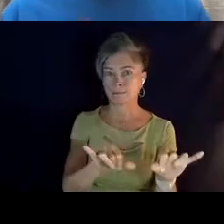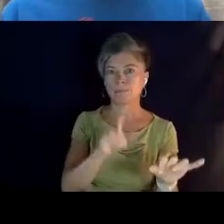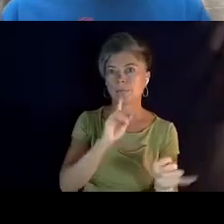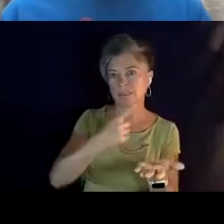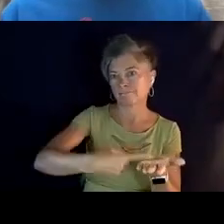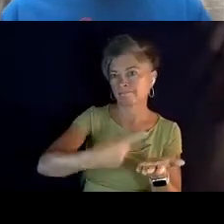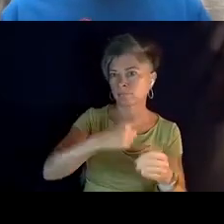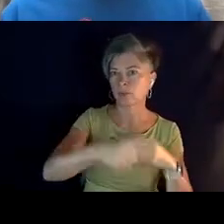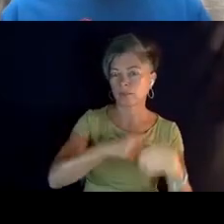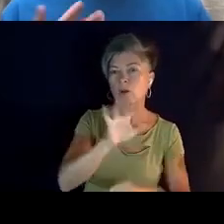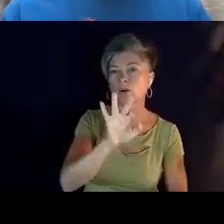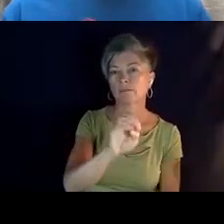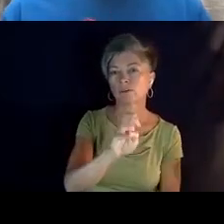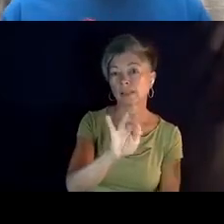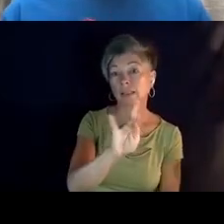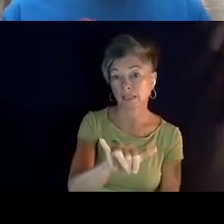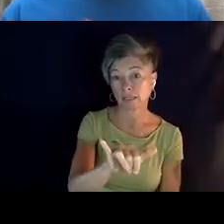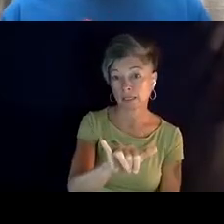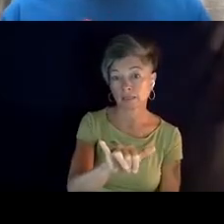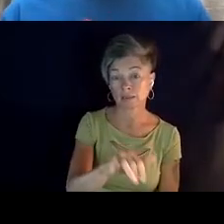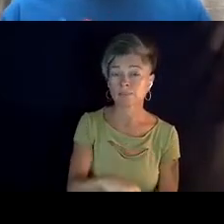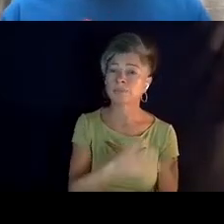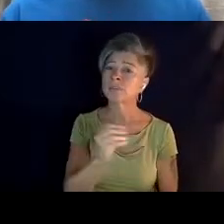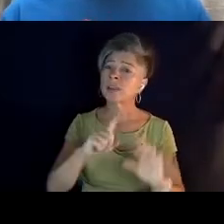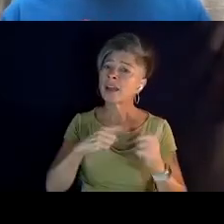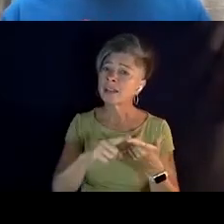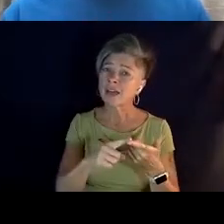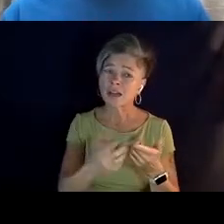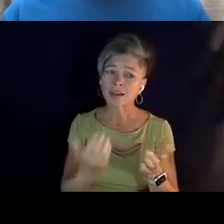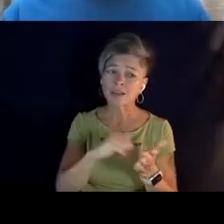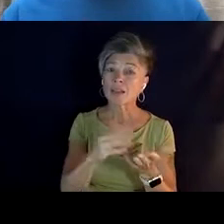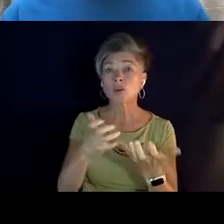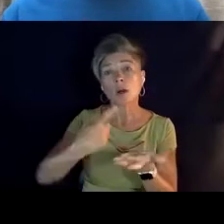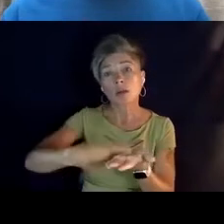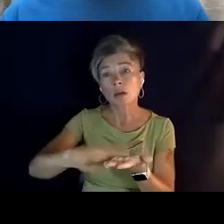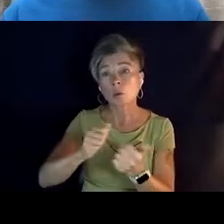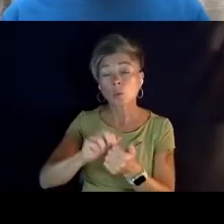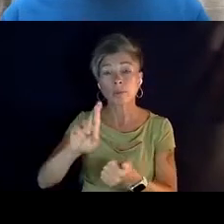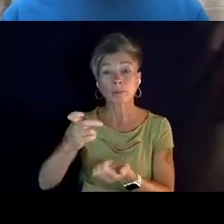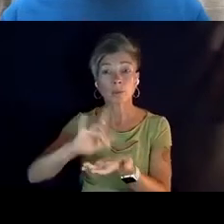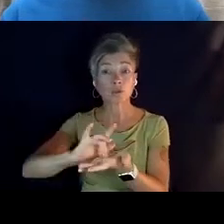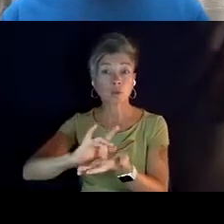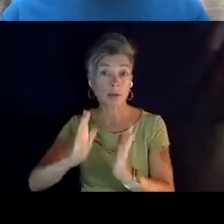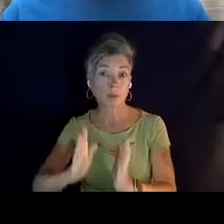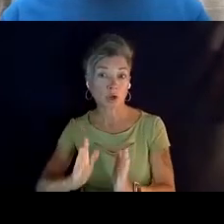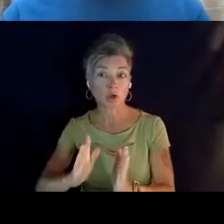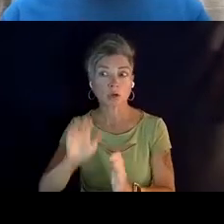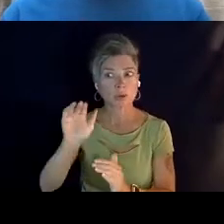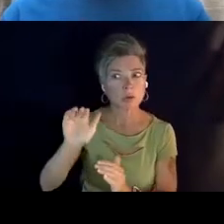And then again, you wanna talk to your prescriber about how often do they want you to come in and be seen.